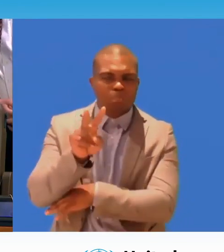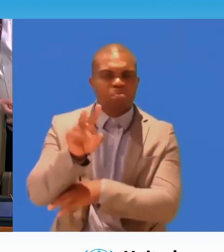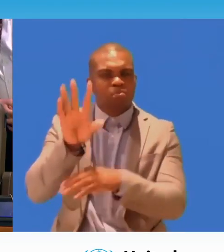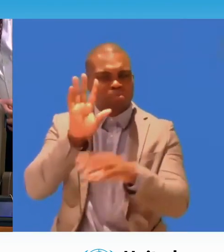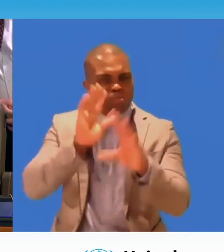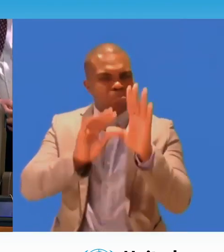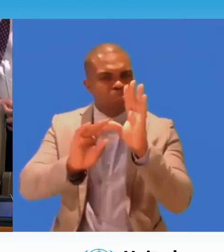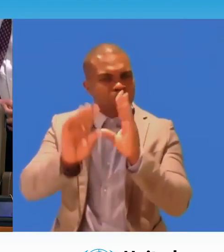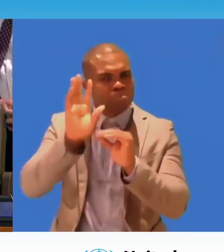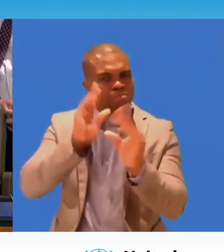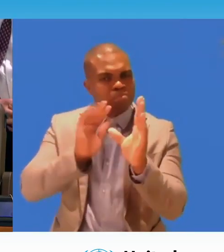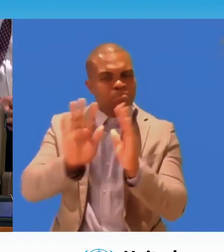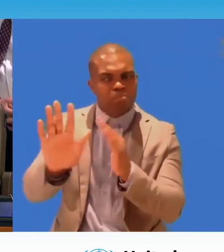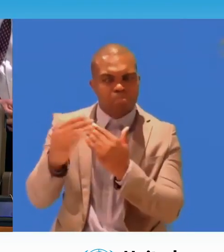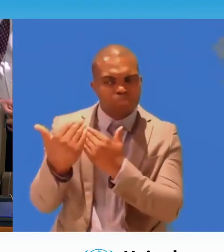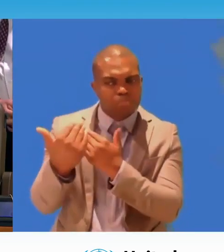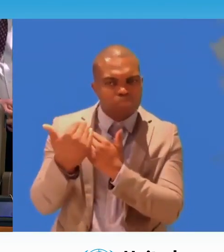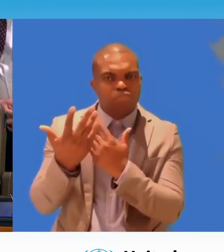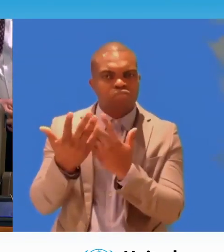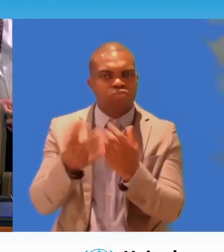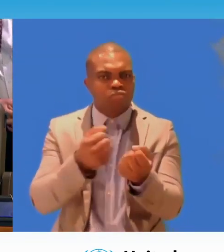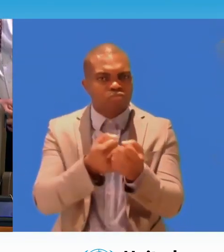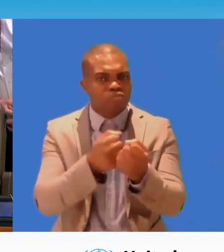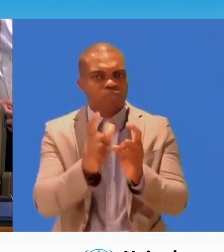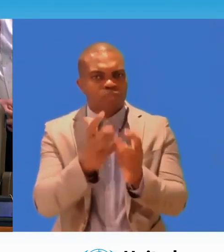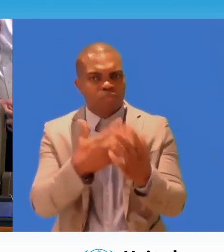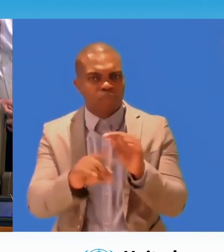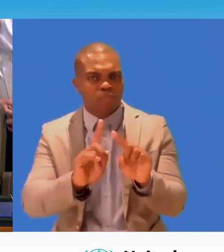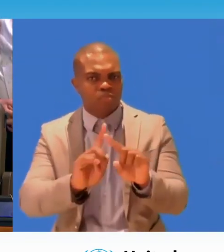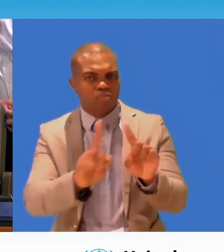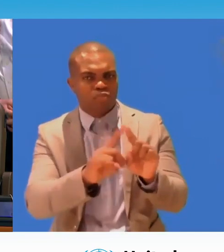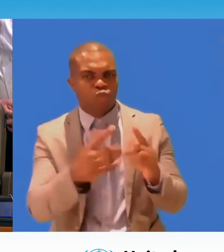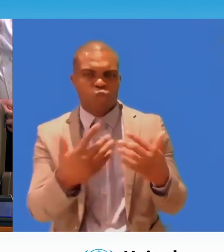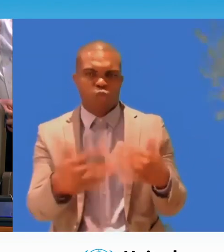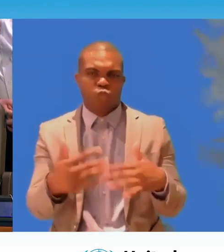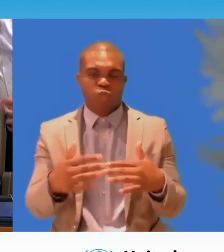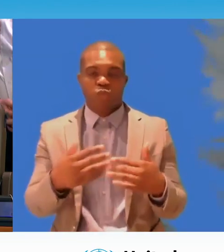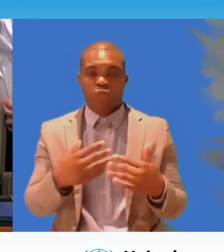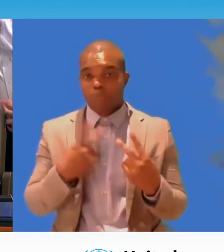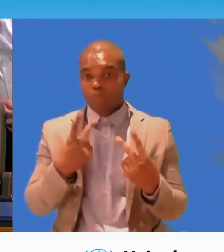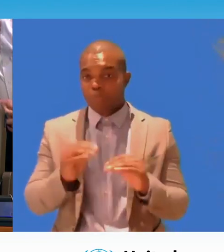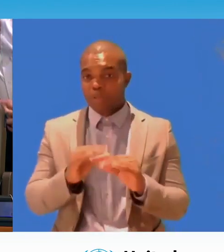the cycle of prosperity which communicates to the person persons of disability the past